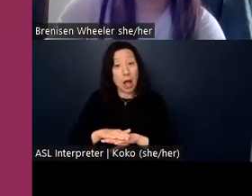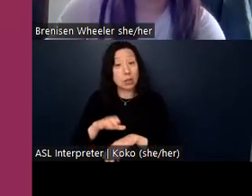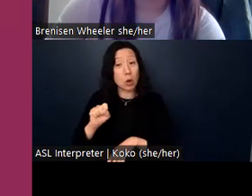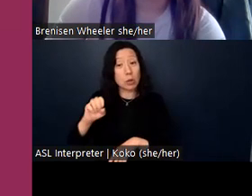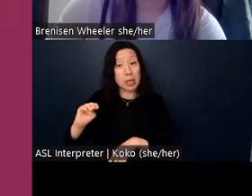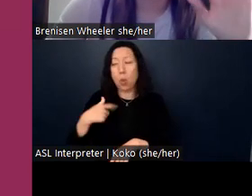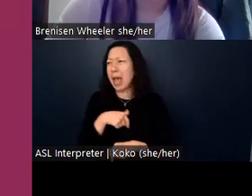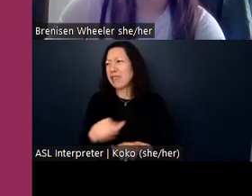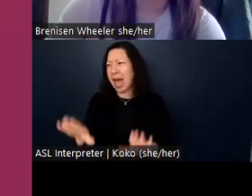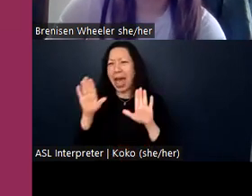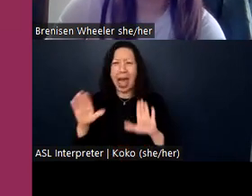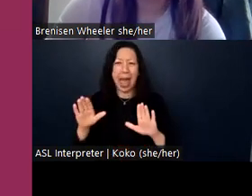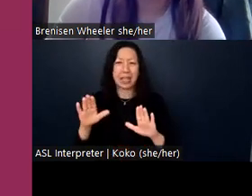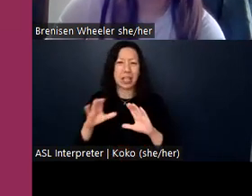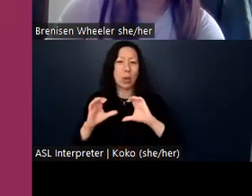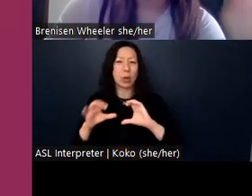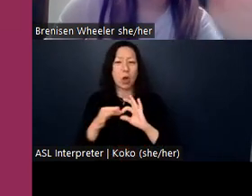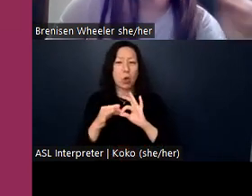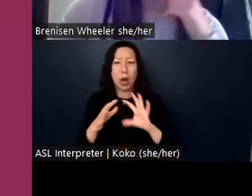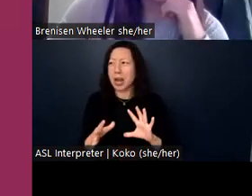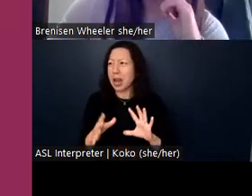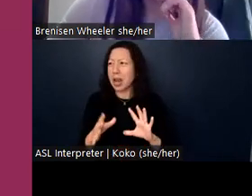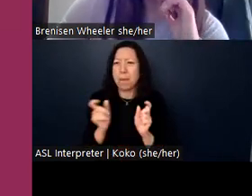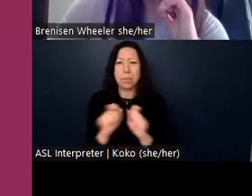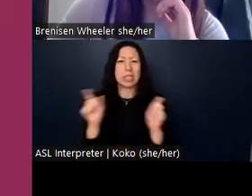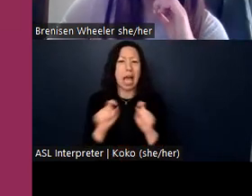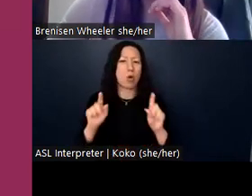13:32:04 Coordinator that puts out really great content. You can subscribe to our Youtube